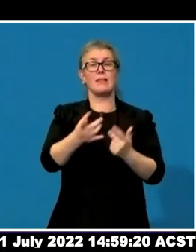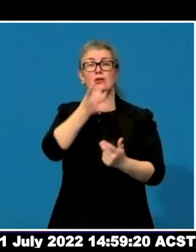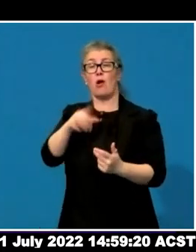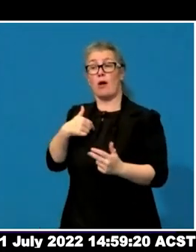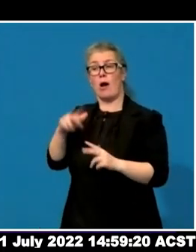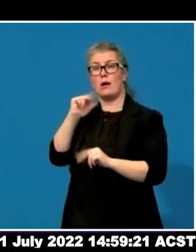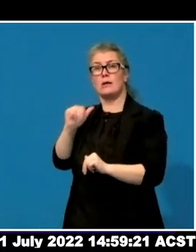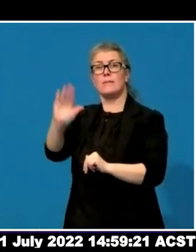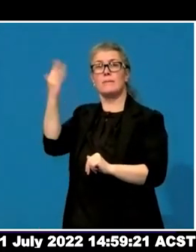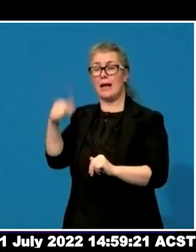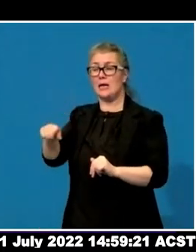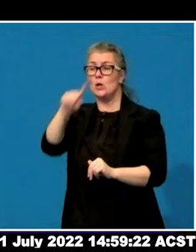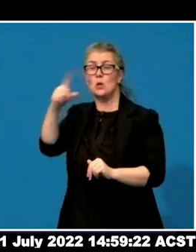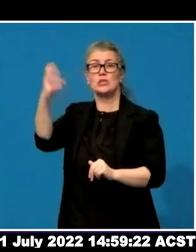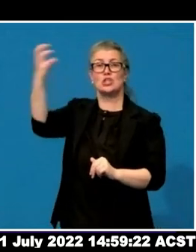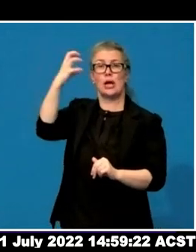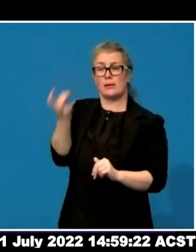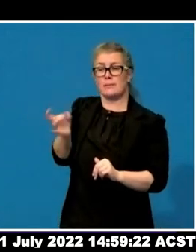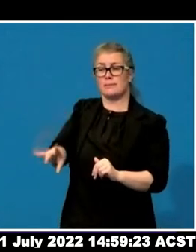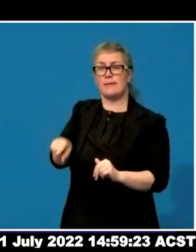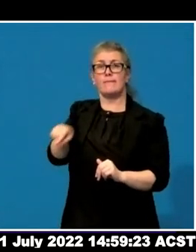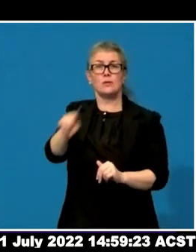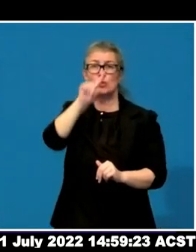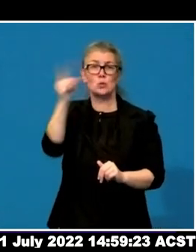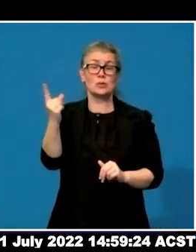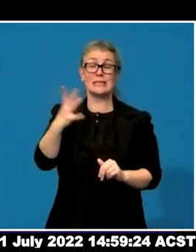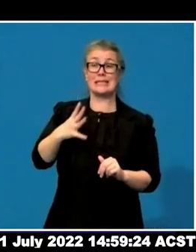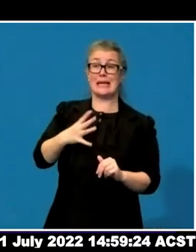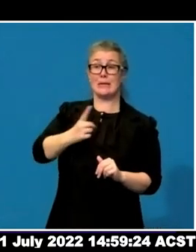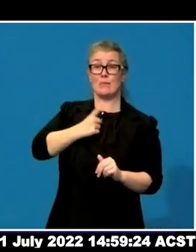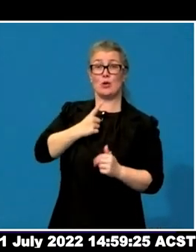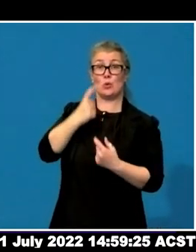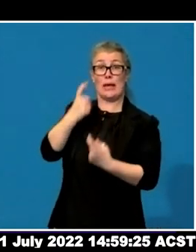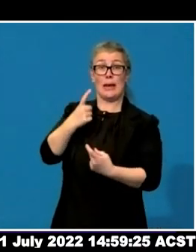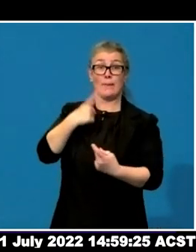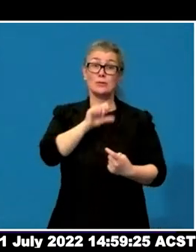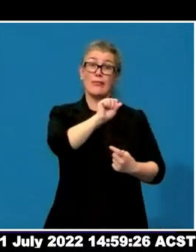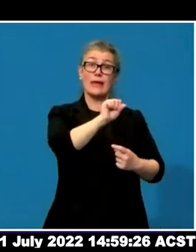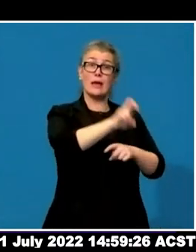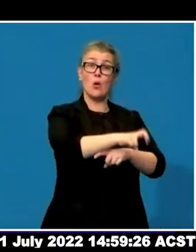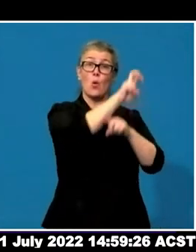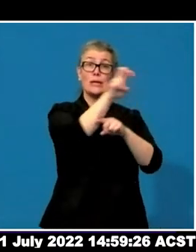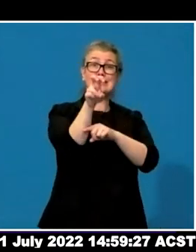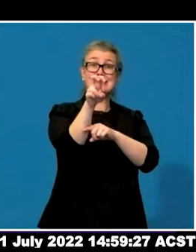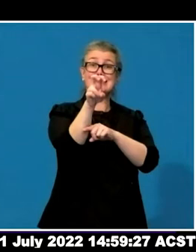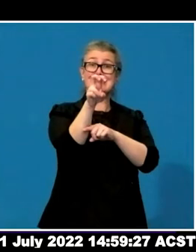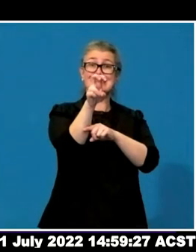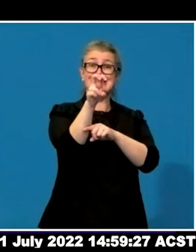shower and have personal care because the hoist that they did have couldn't fit in the room that they had and into the shower.